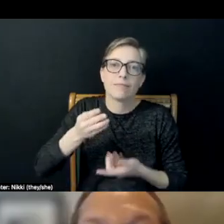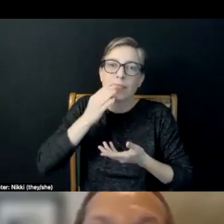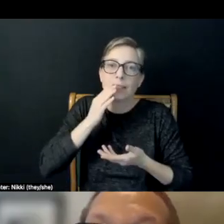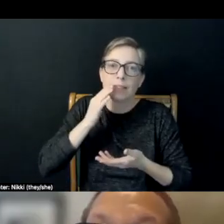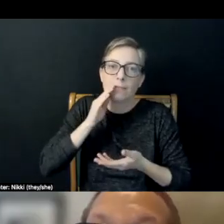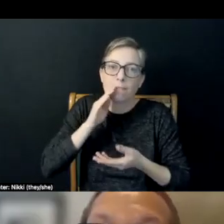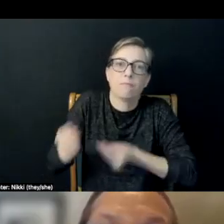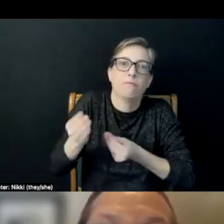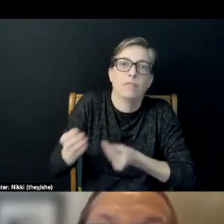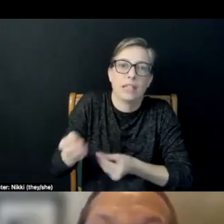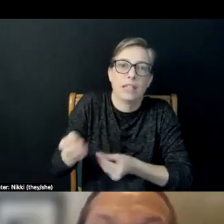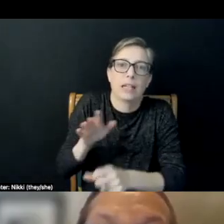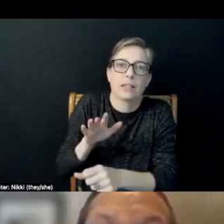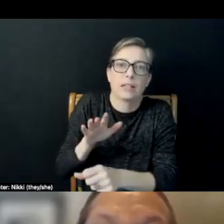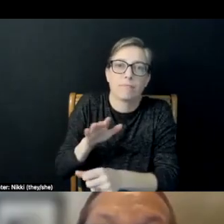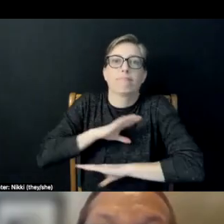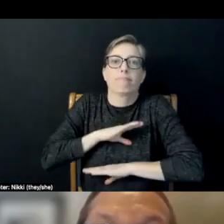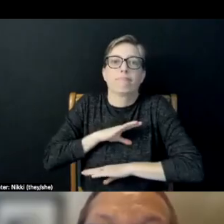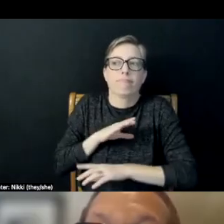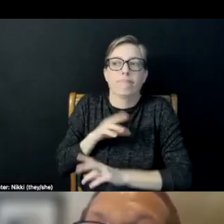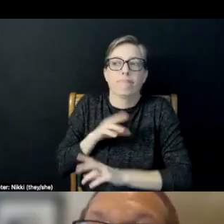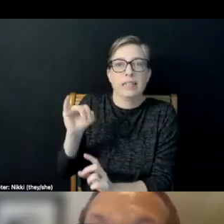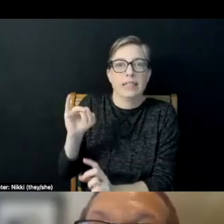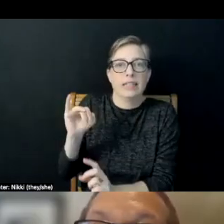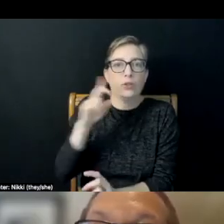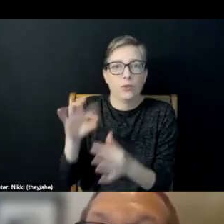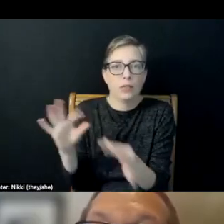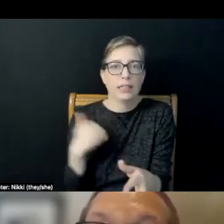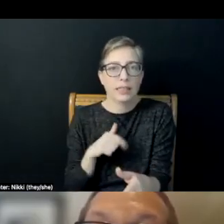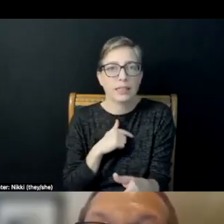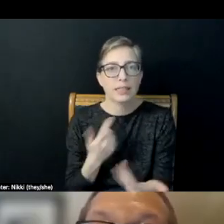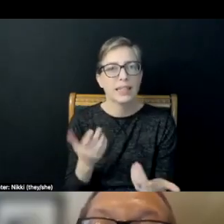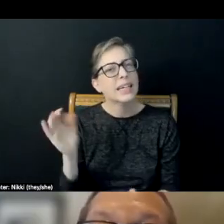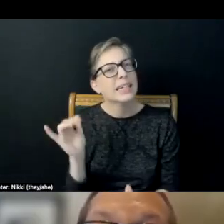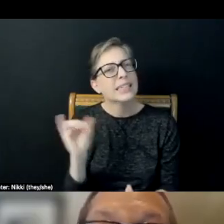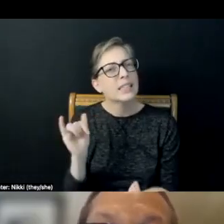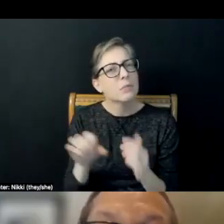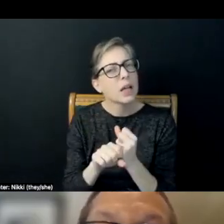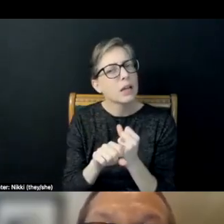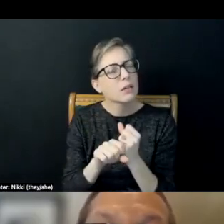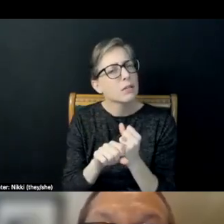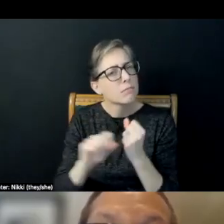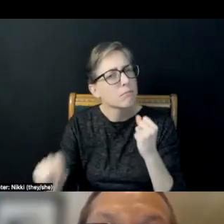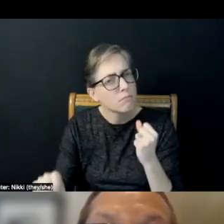It seemed like there were some foot dragging going on, it seemed like it was taking a little bit longer than it should have